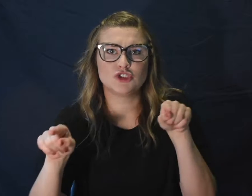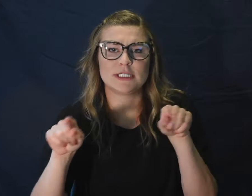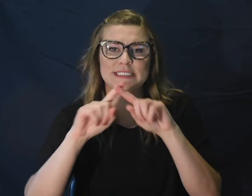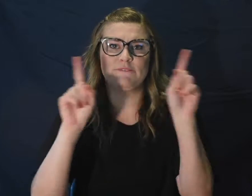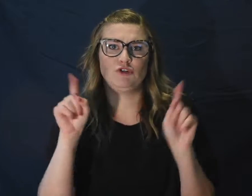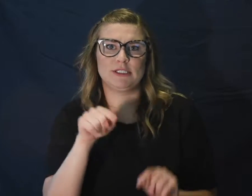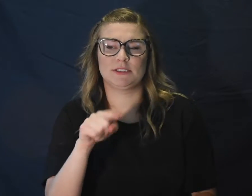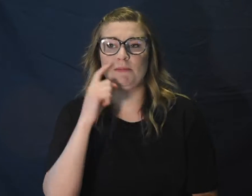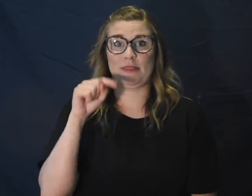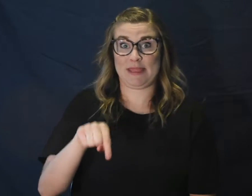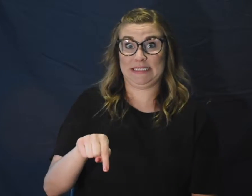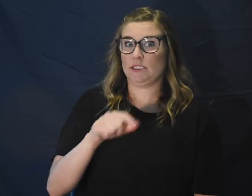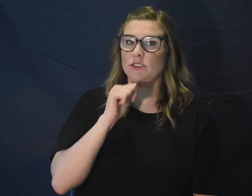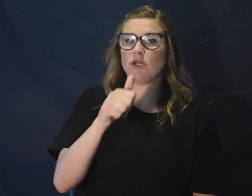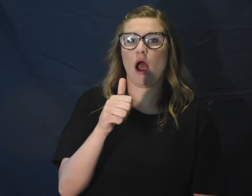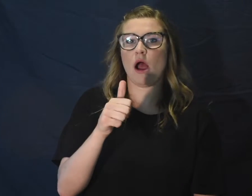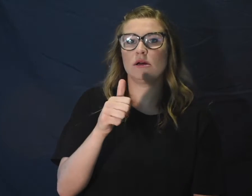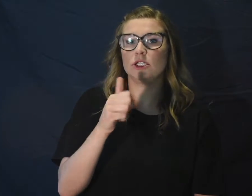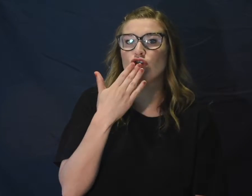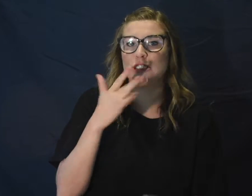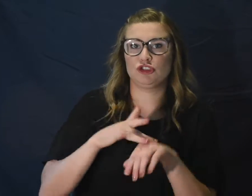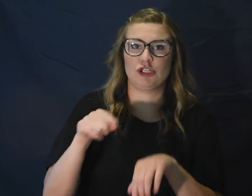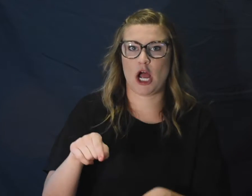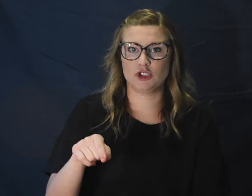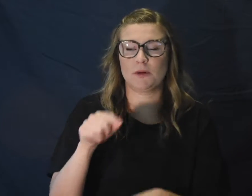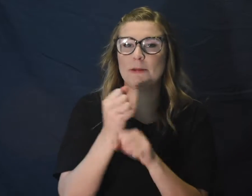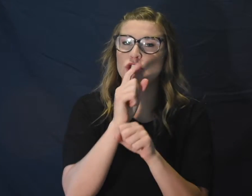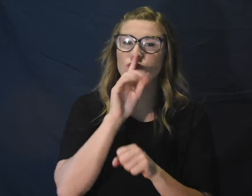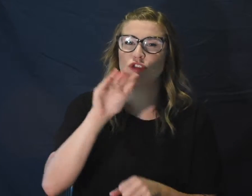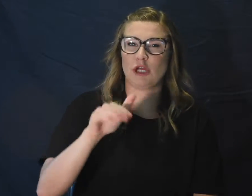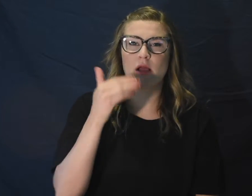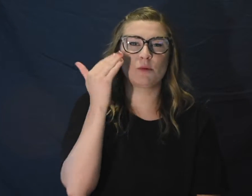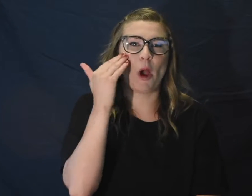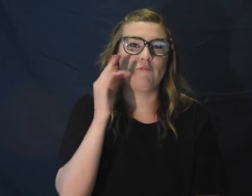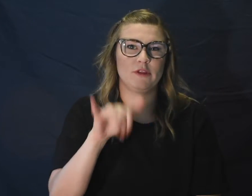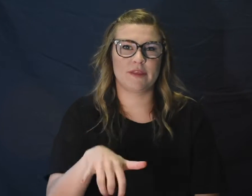touch and be able to recognize what a bad touch is. This is not a good touch, and be